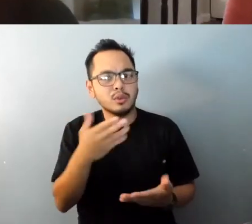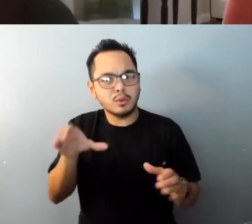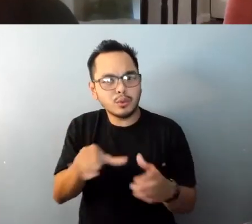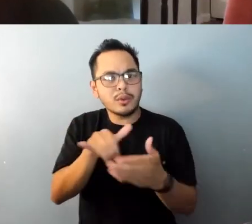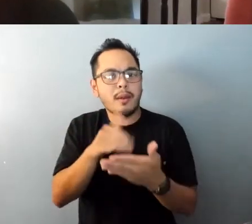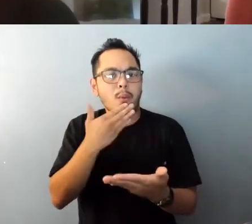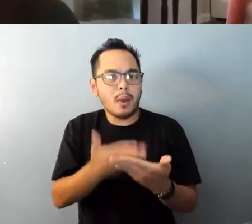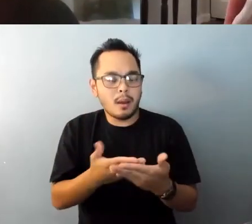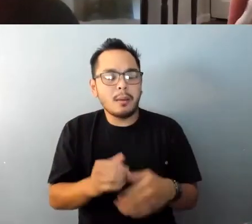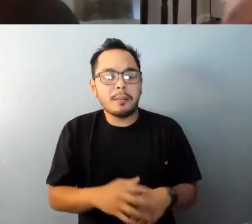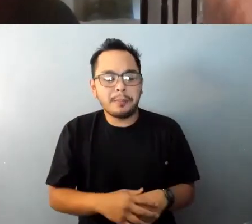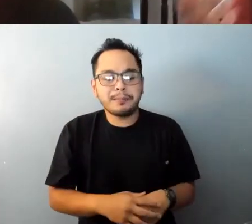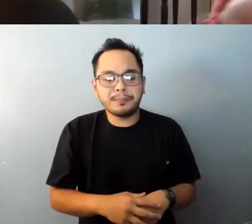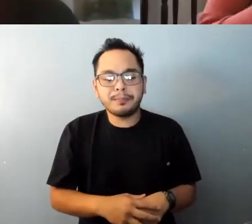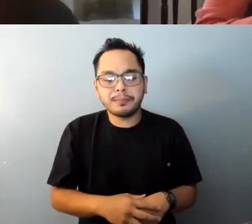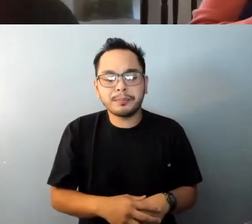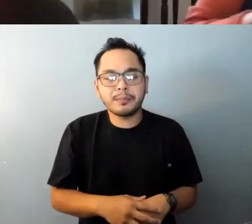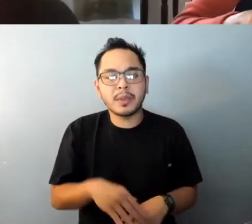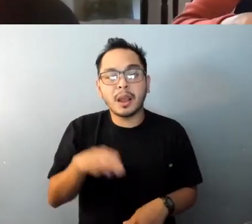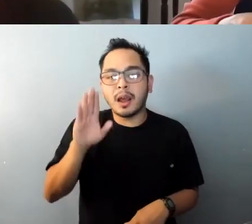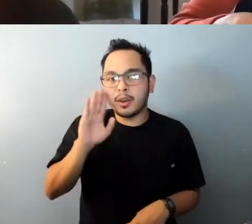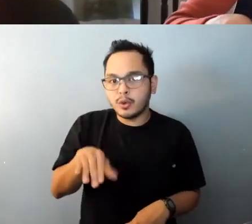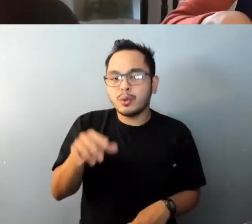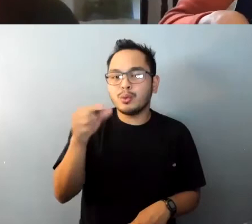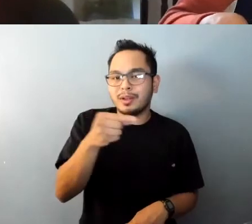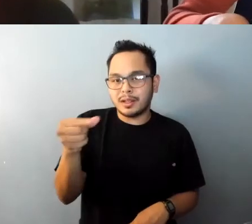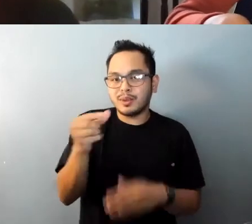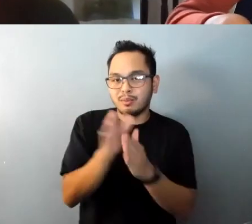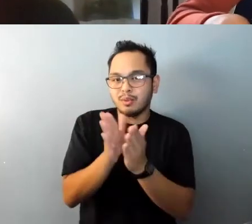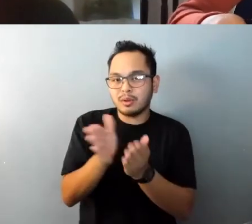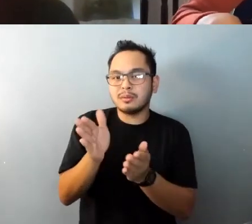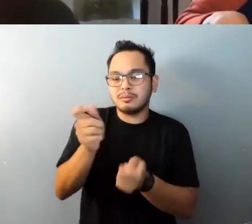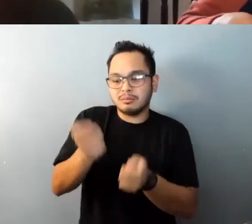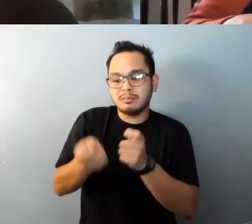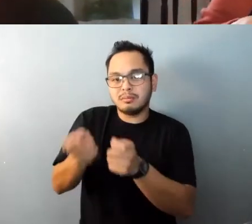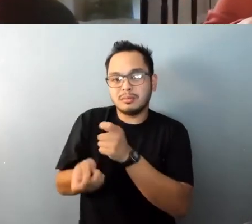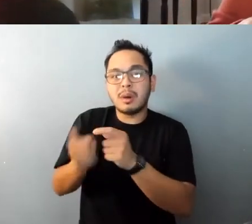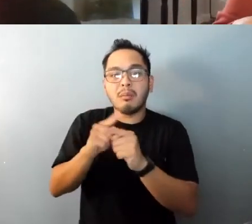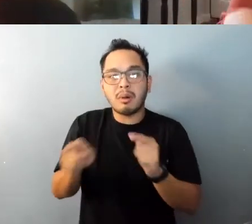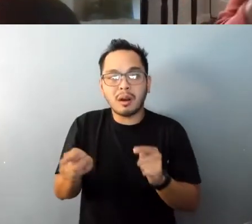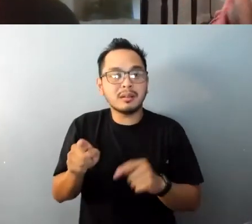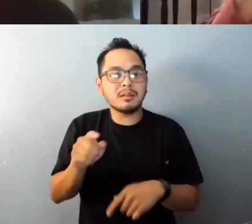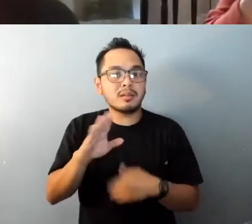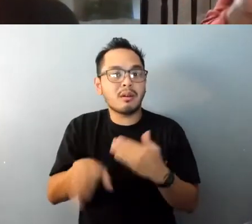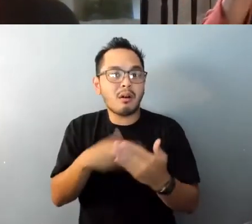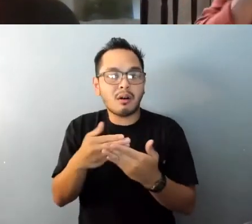a Gatsby retelling but I did not know if the pros was going to imitate Scott Fitzgerald's